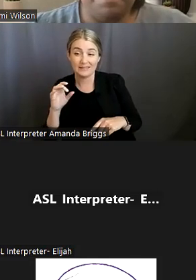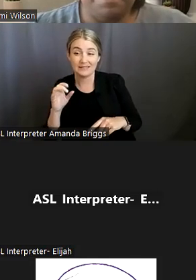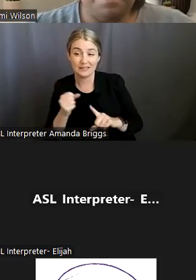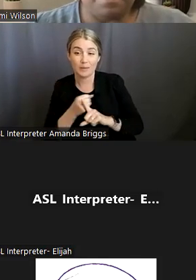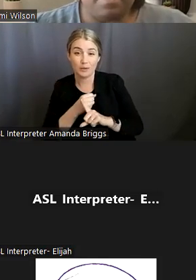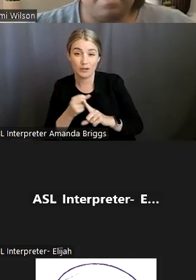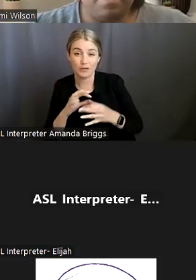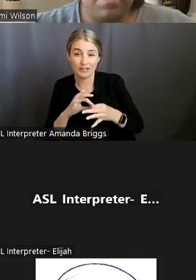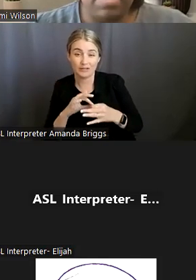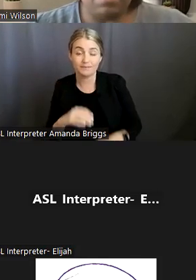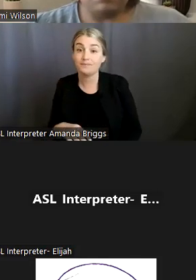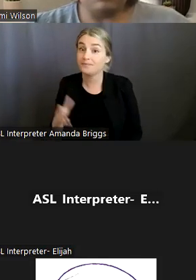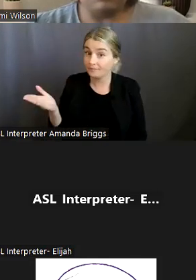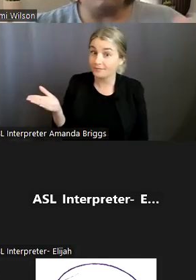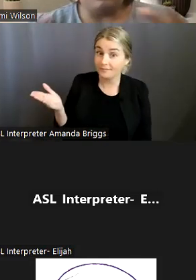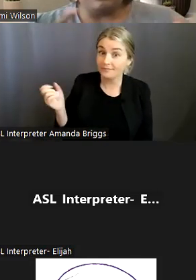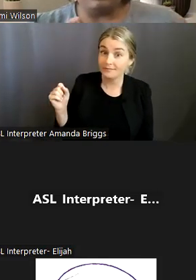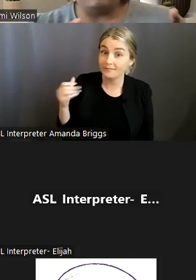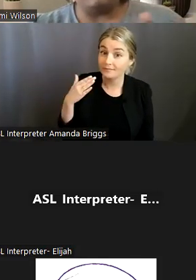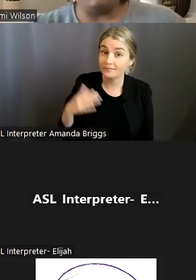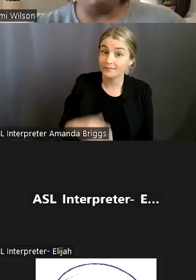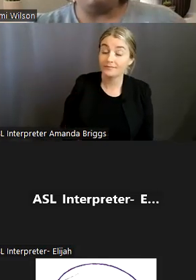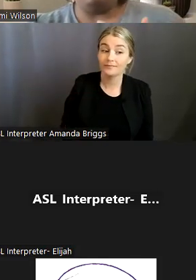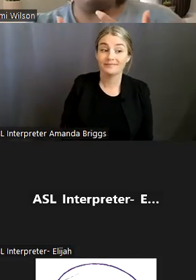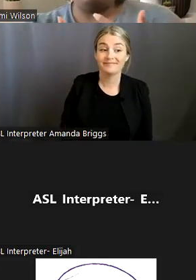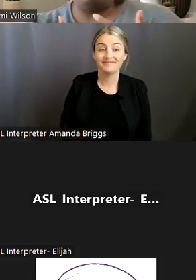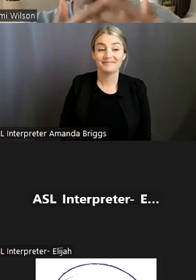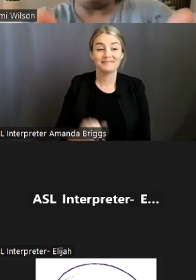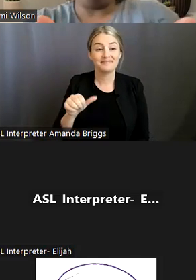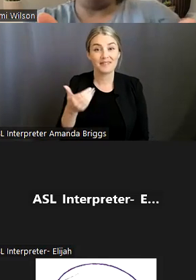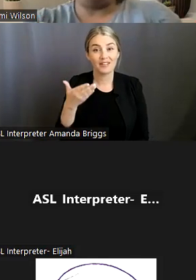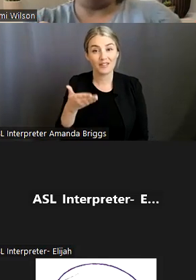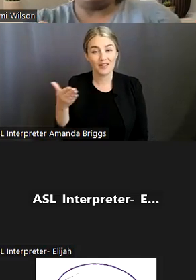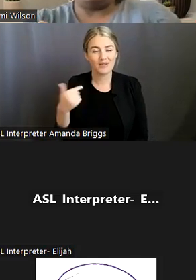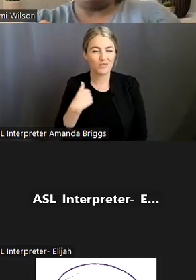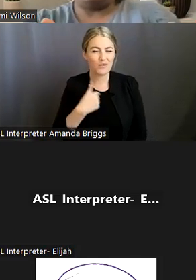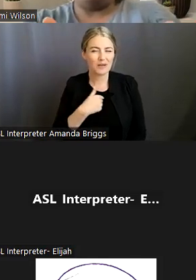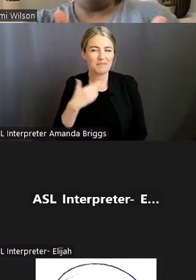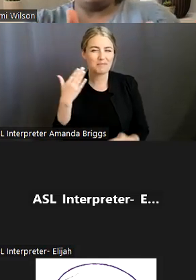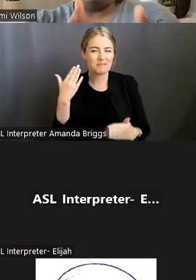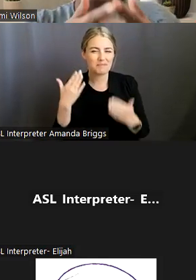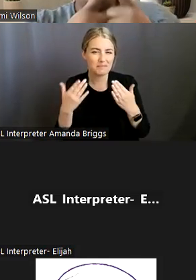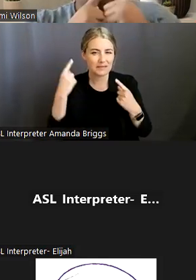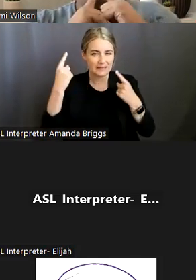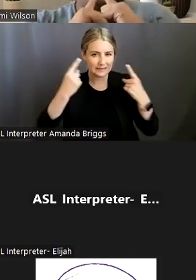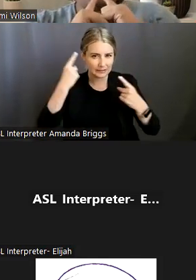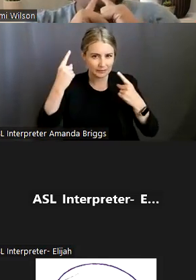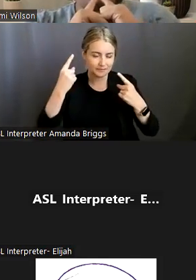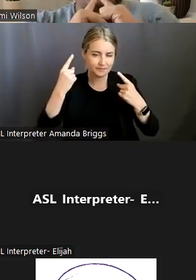Some other things that we would, we might want to consider when working with